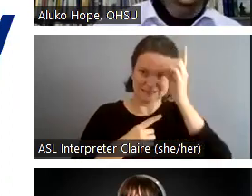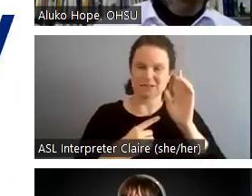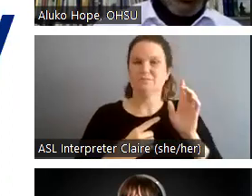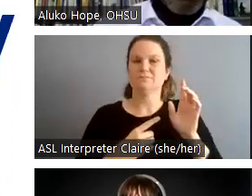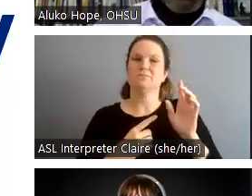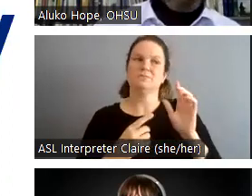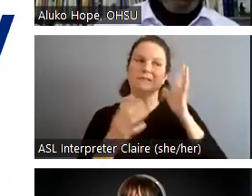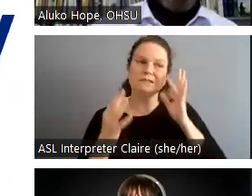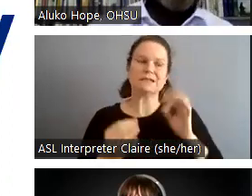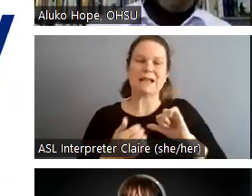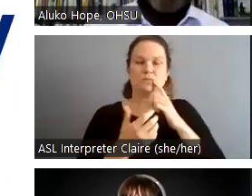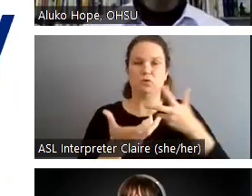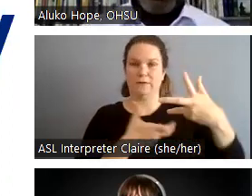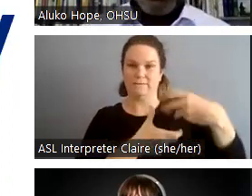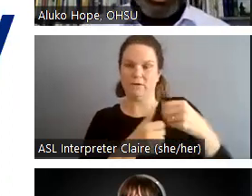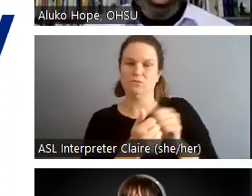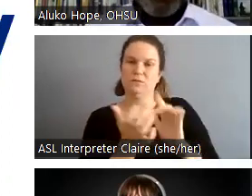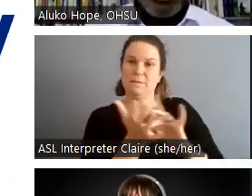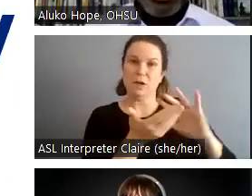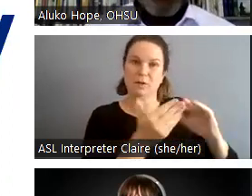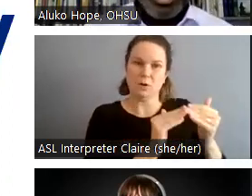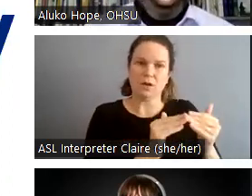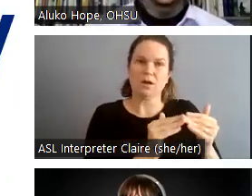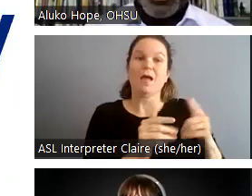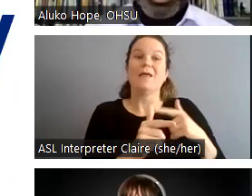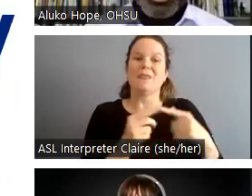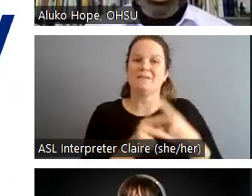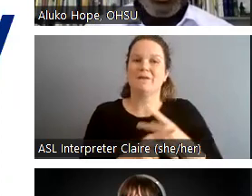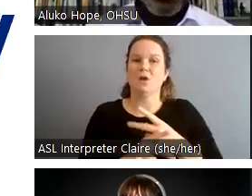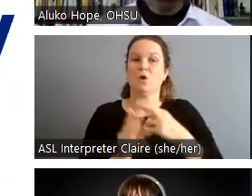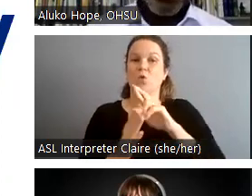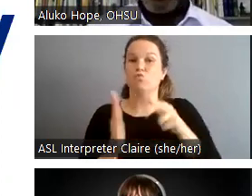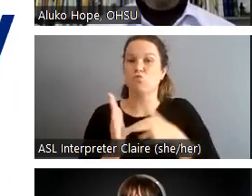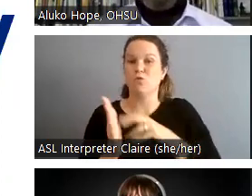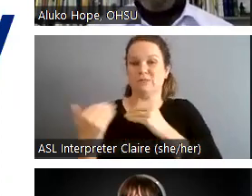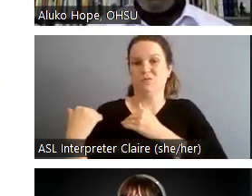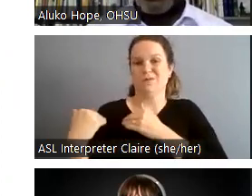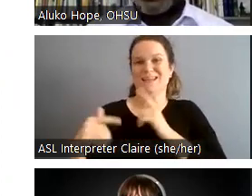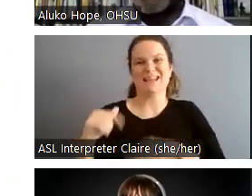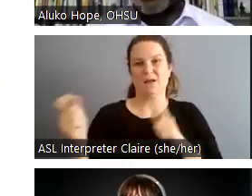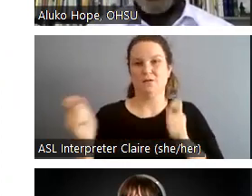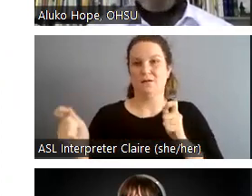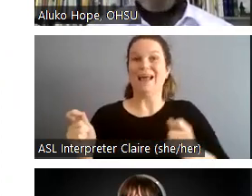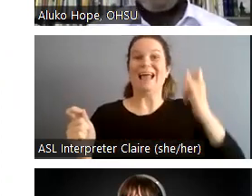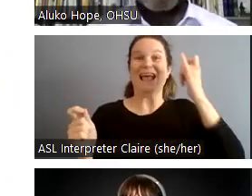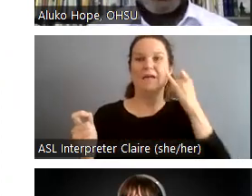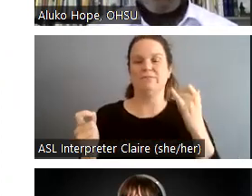And then sort of figuring out what roles and responsibilities are really non-negotiable, so that if they're going to burn their energy system they're